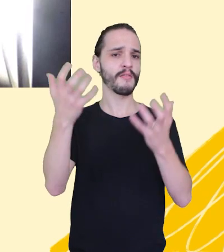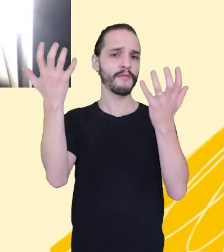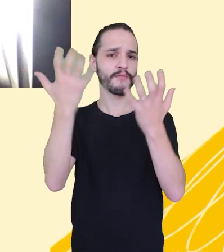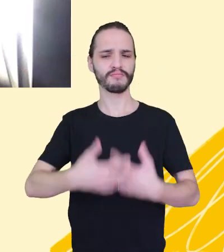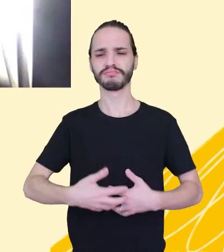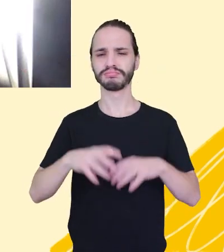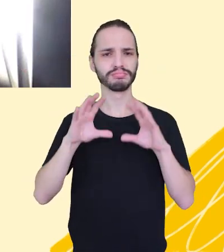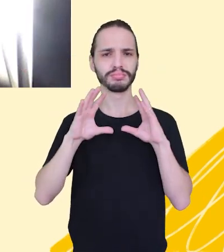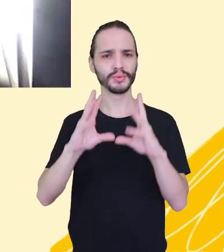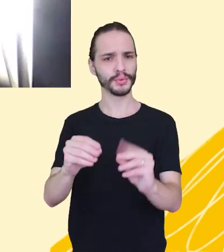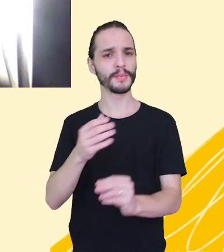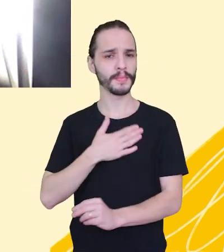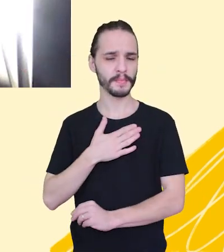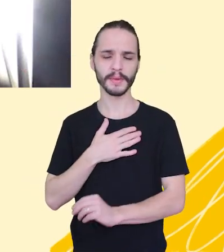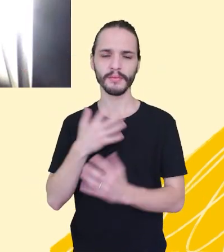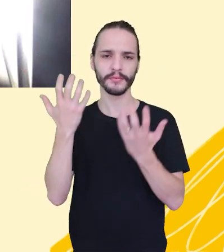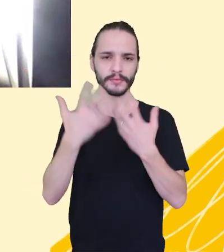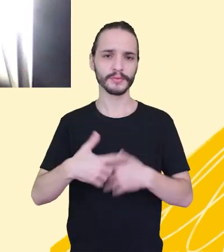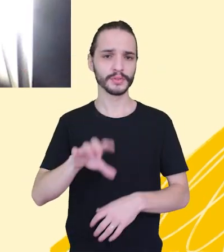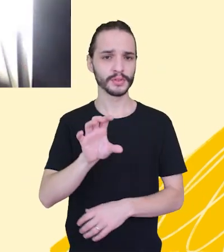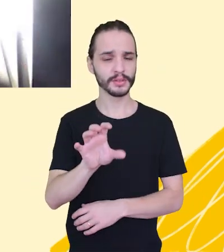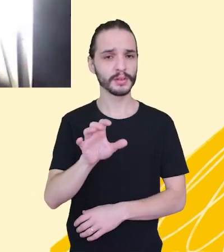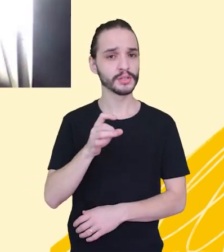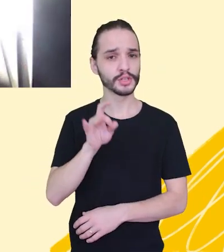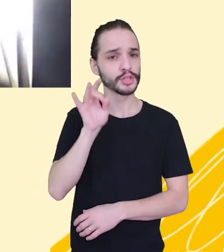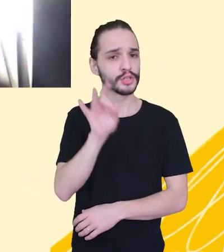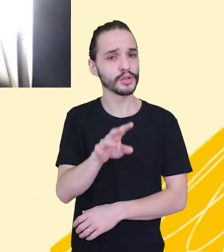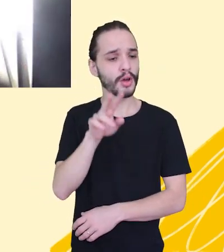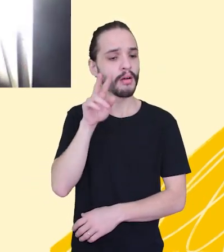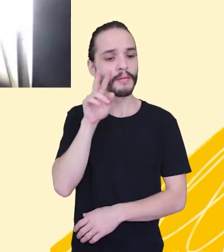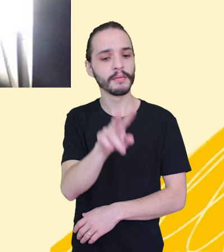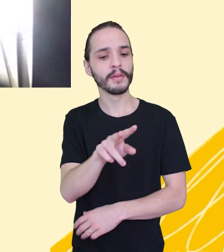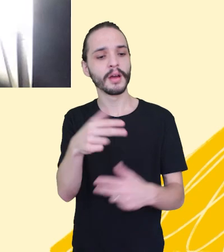I'm just someone who's looking at things and...